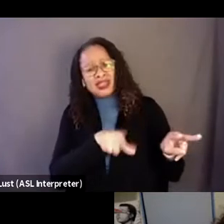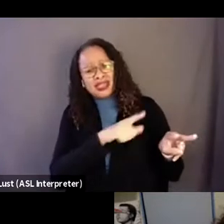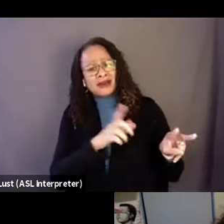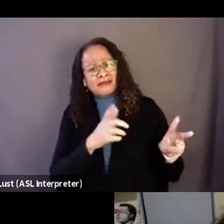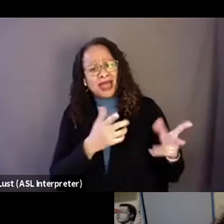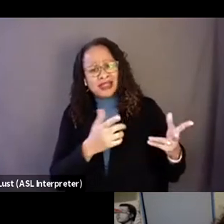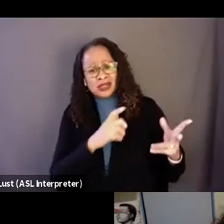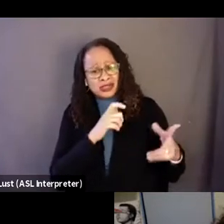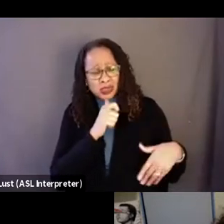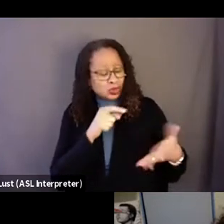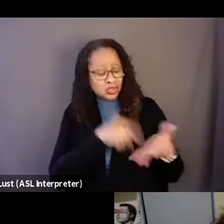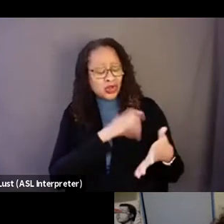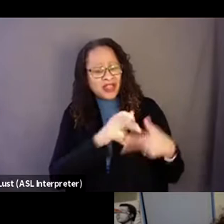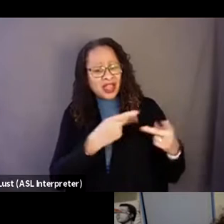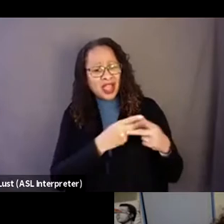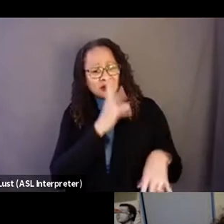They're hardworking parents.